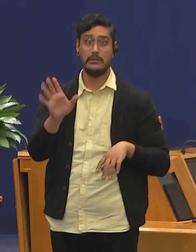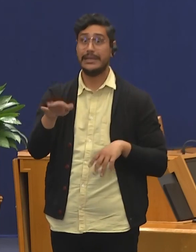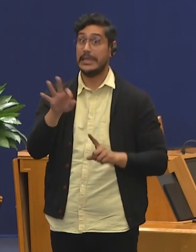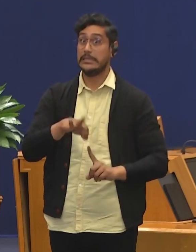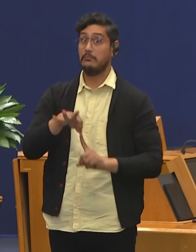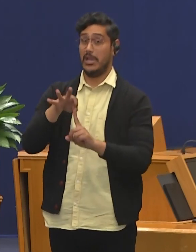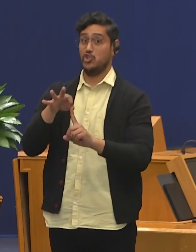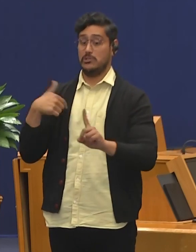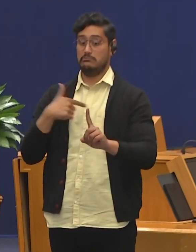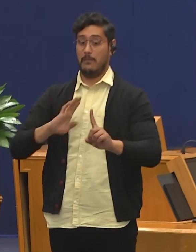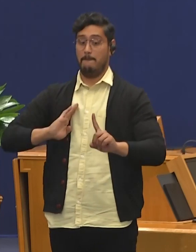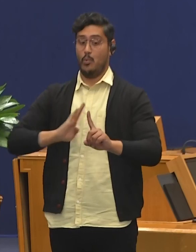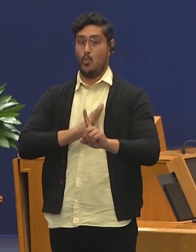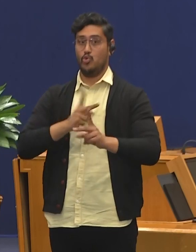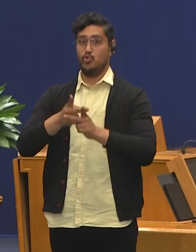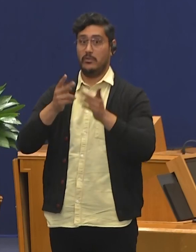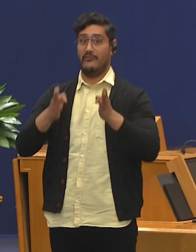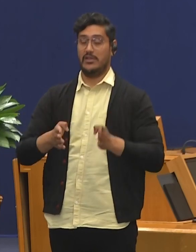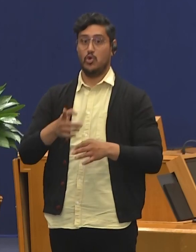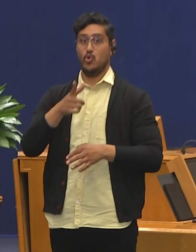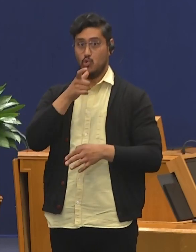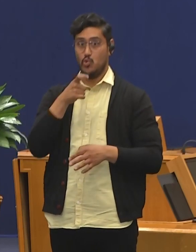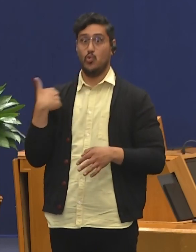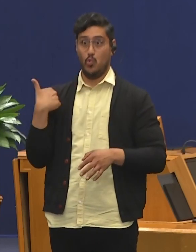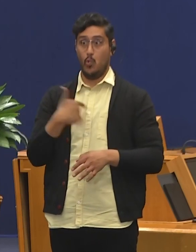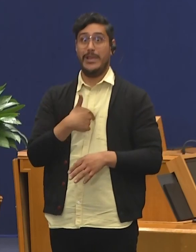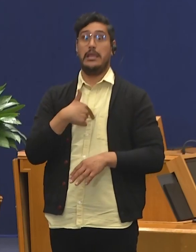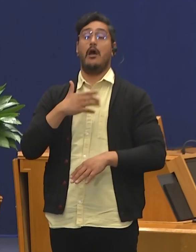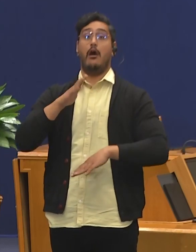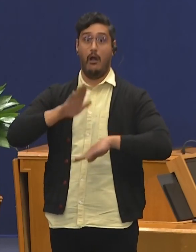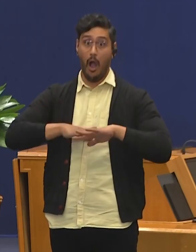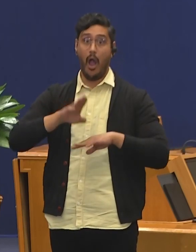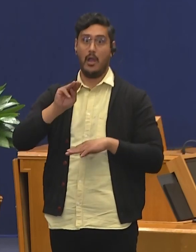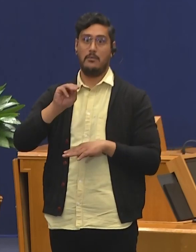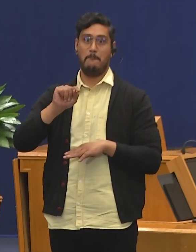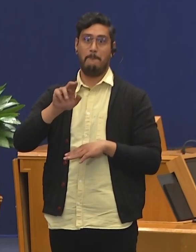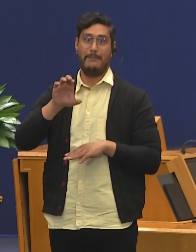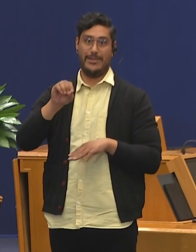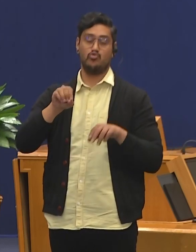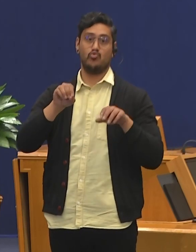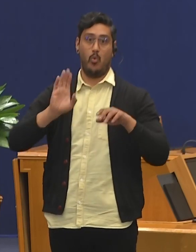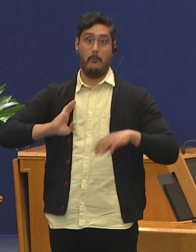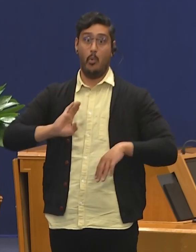THIS IS A HIGH PRIORITY FOR MANY OF US ESPECIALLY THE BOARD MEMBERS, BOARD OF SUPERVISORS